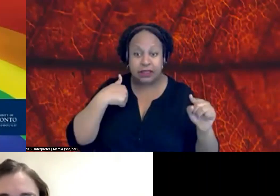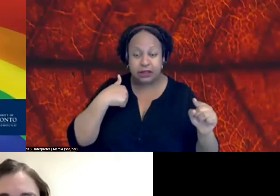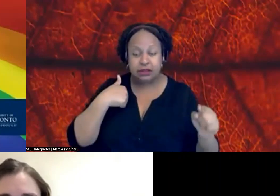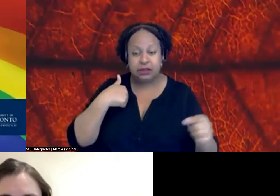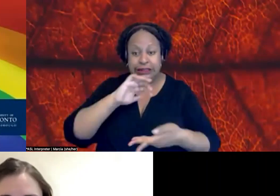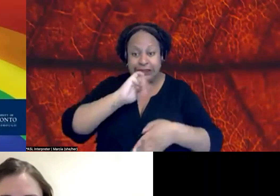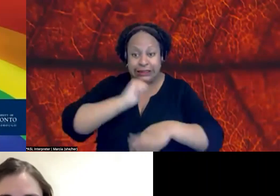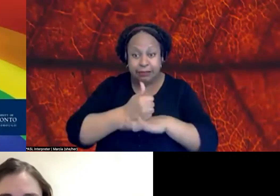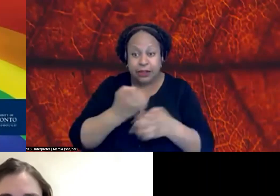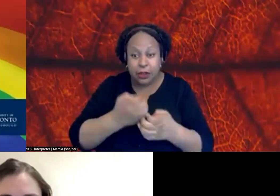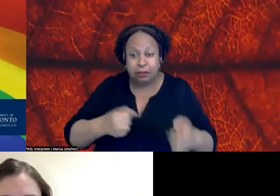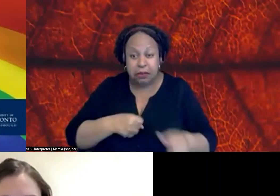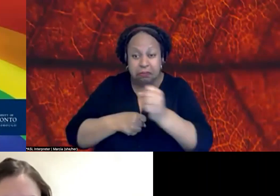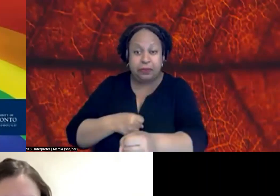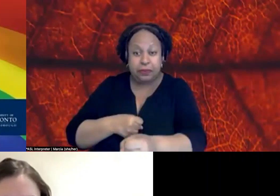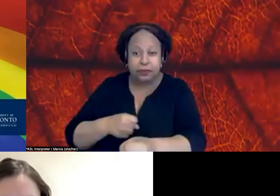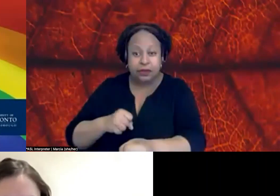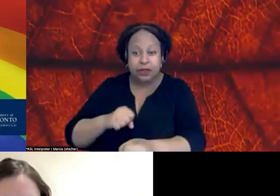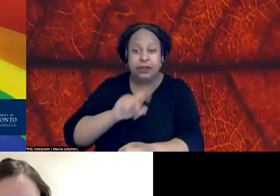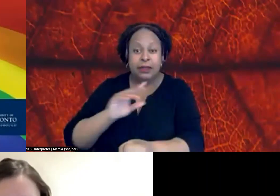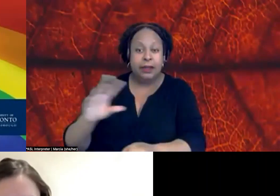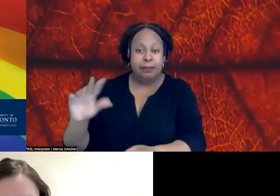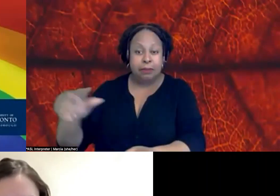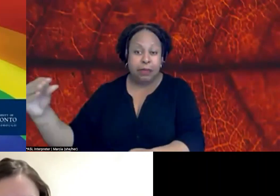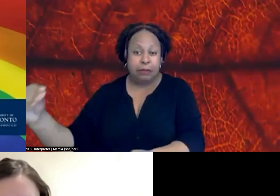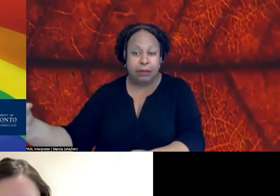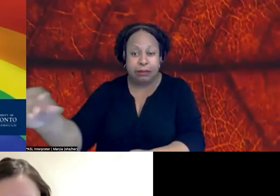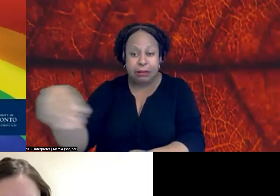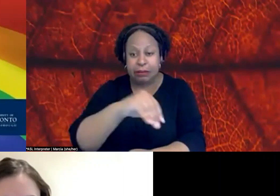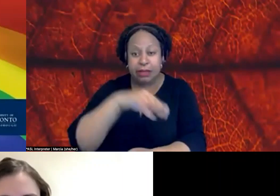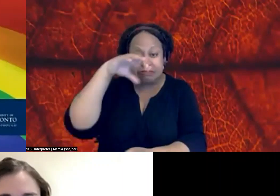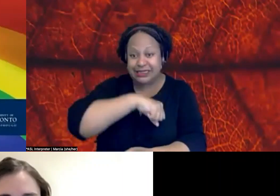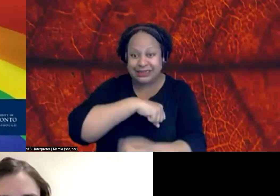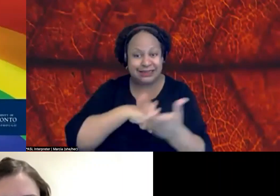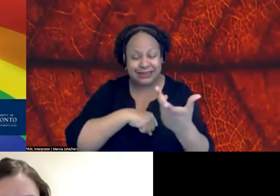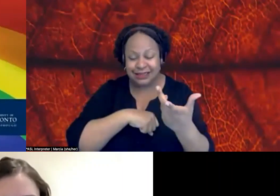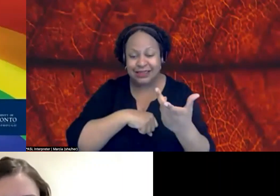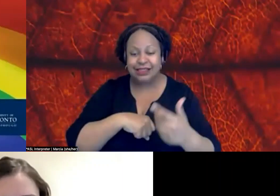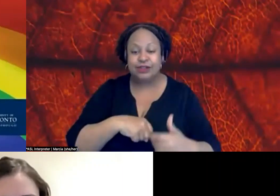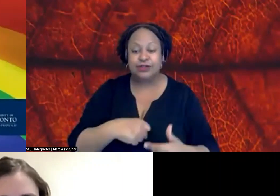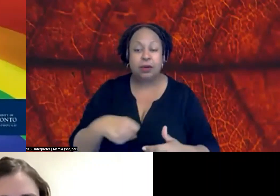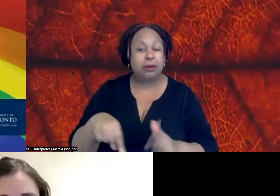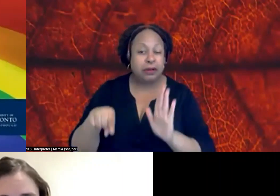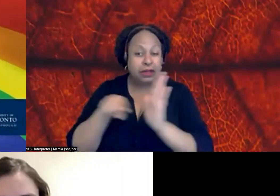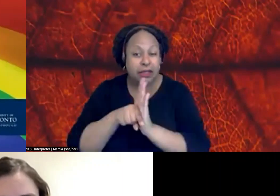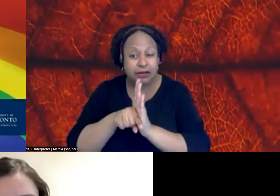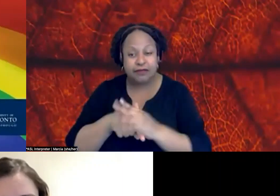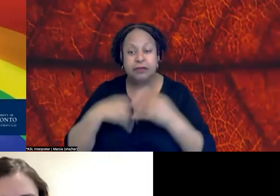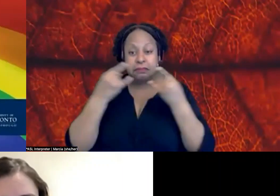And so to come back from all this in particular negatives is the masking, but also universities